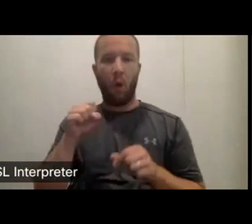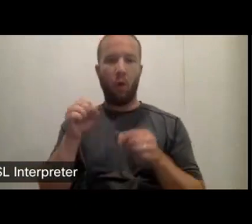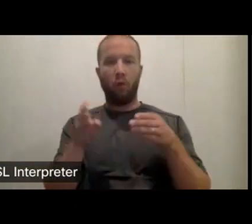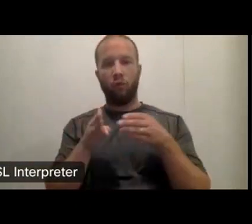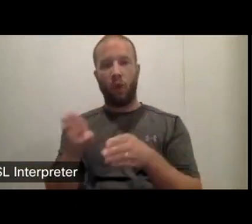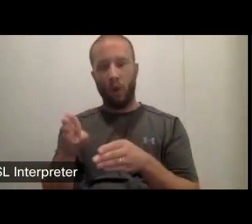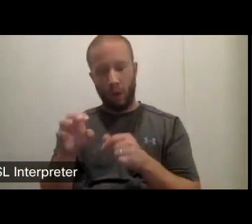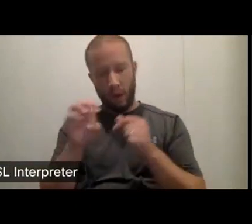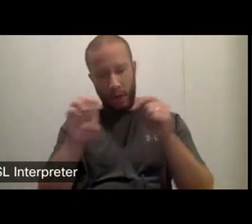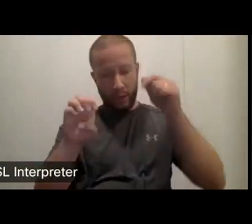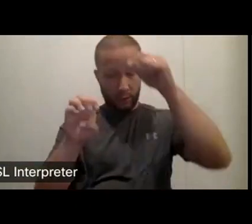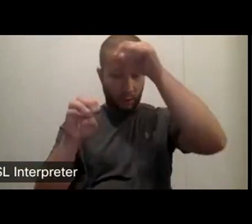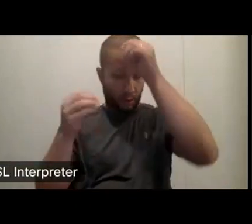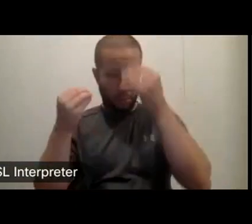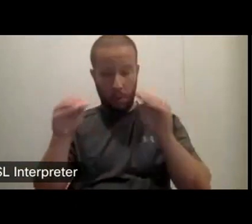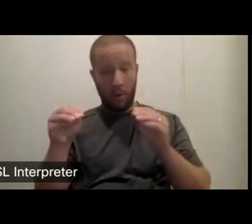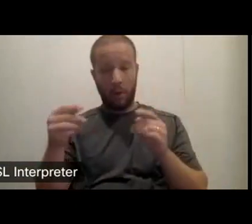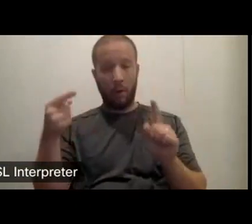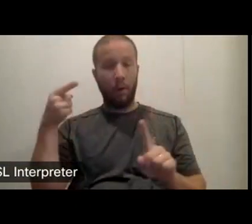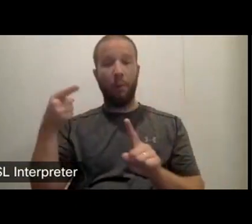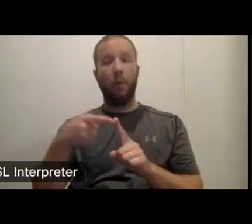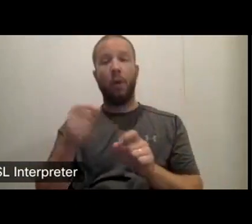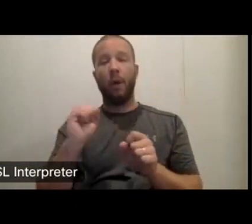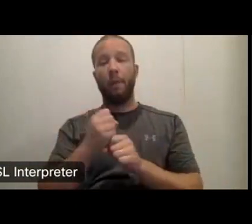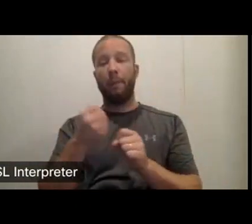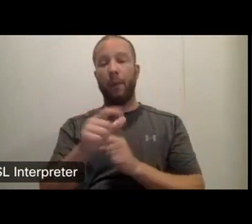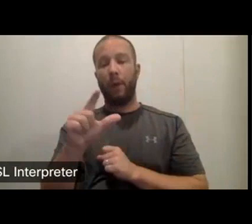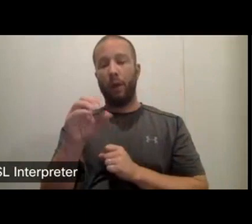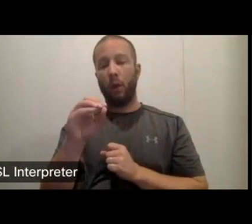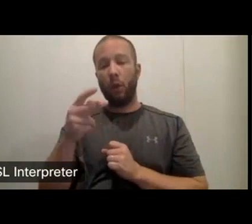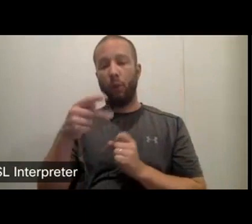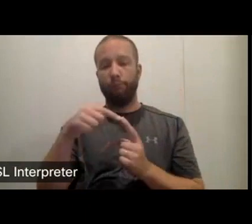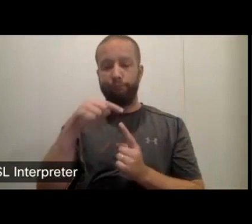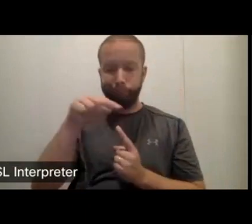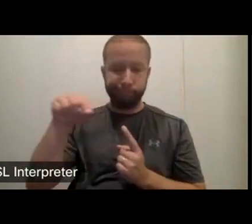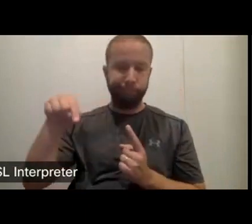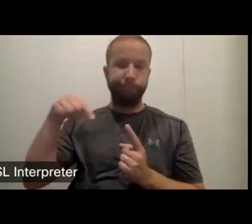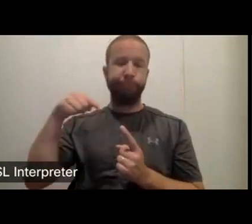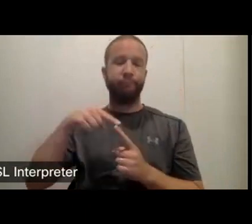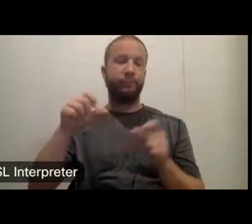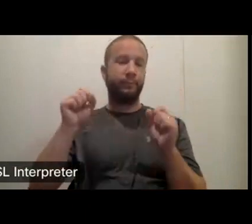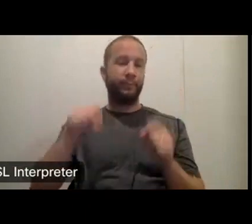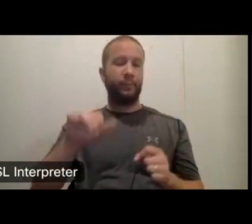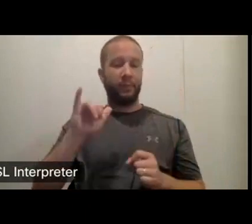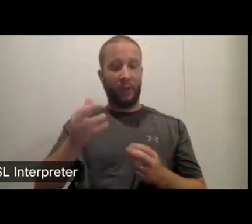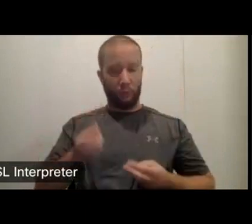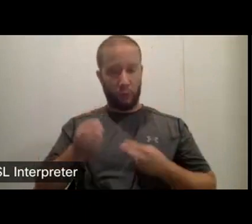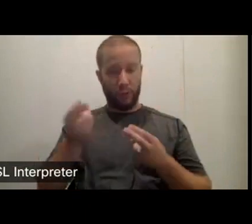Eastern Market basically making a full loop of the route um this recommendation was included but